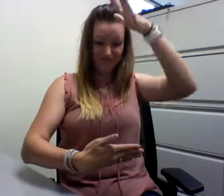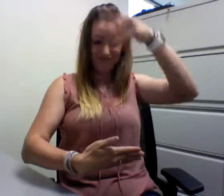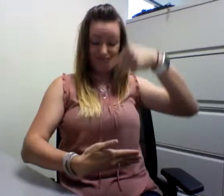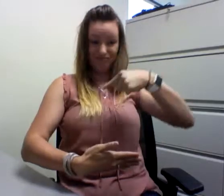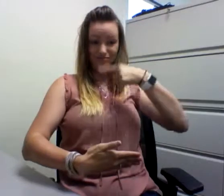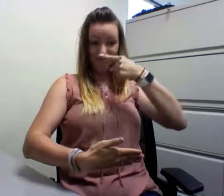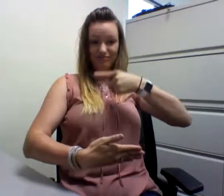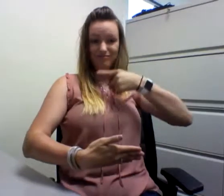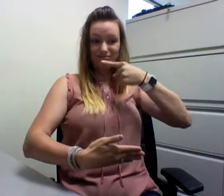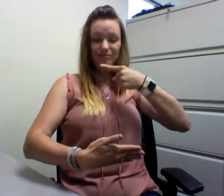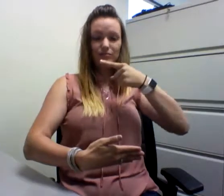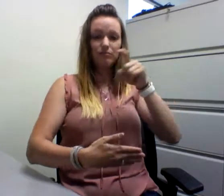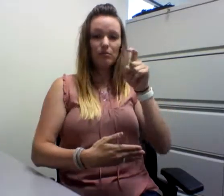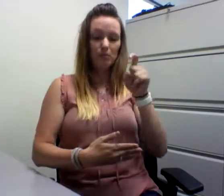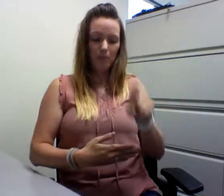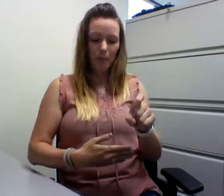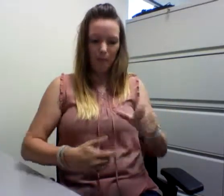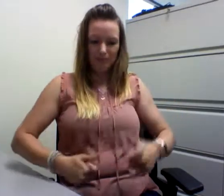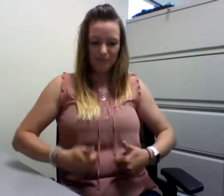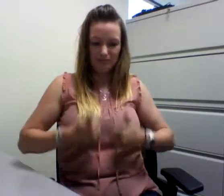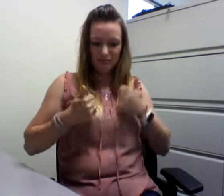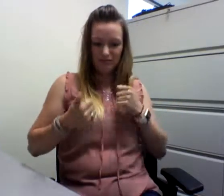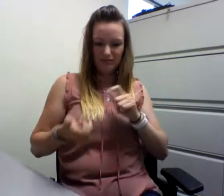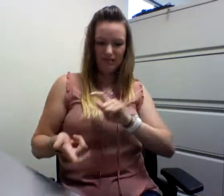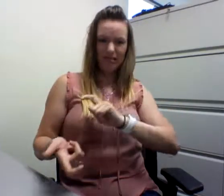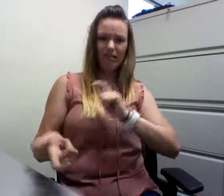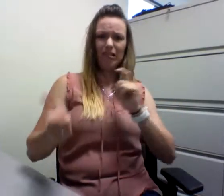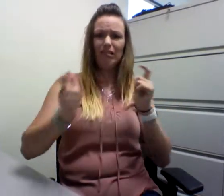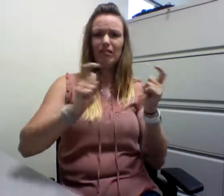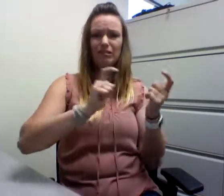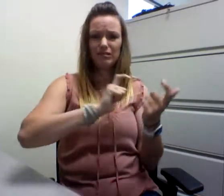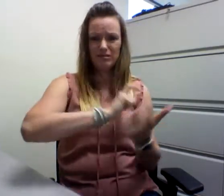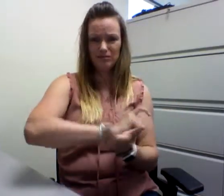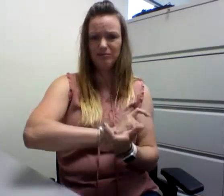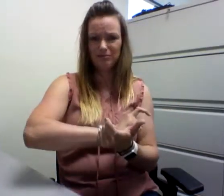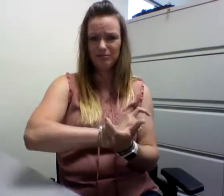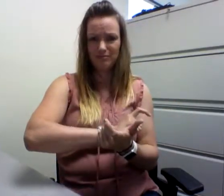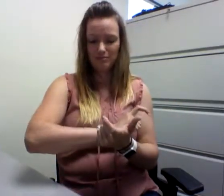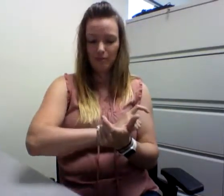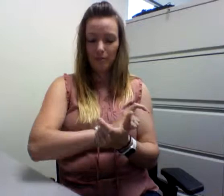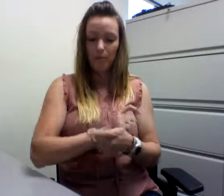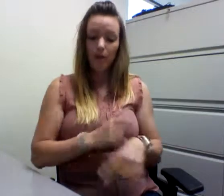You notice that when a deaf child is born to hearing parents, the parents must adjust